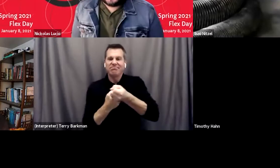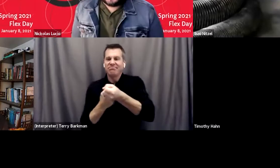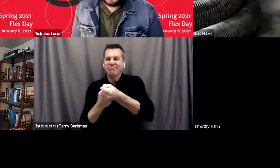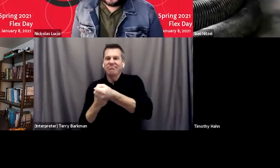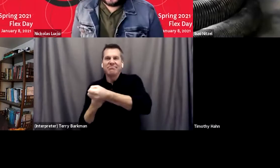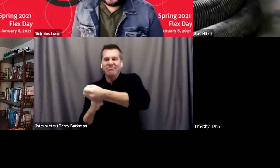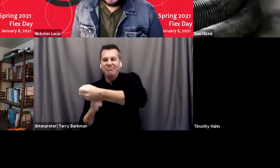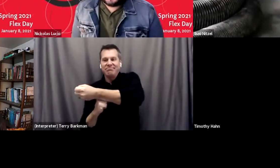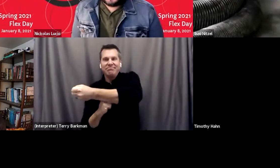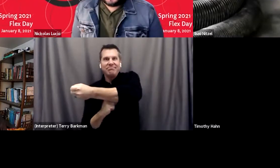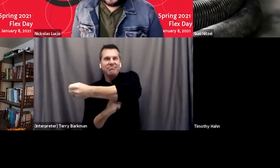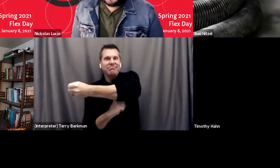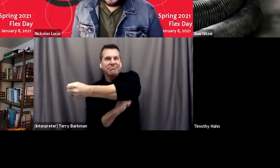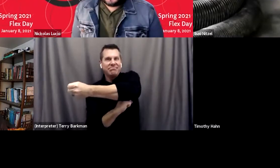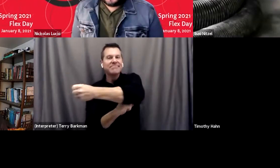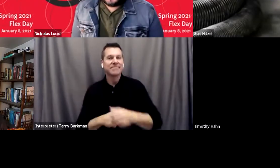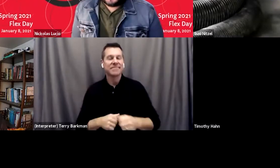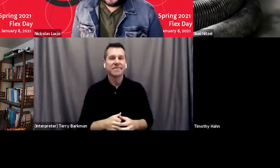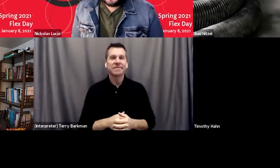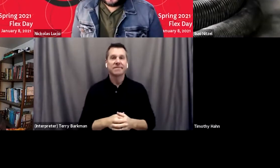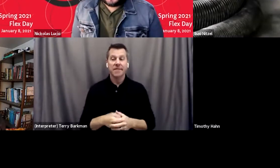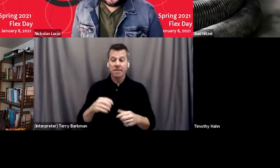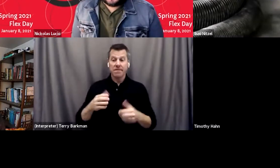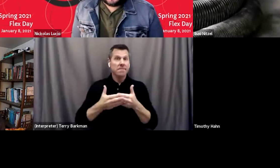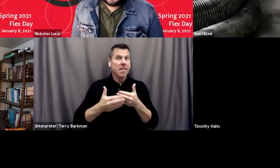that we are going to be doing moving forward. So,